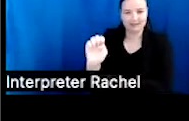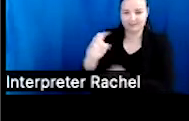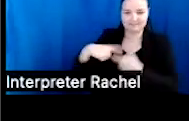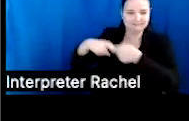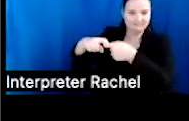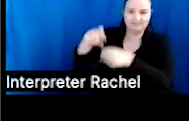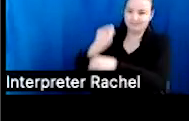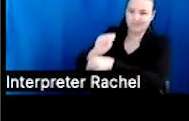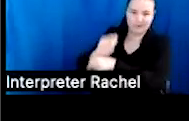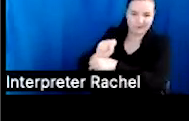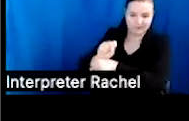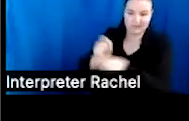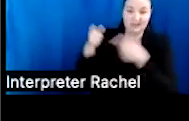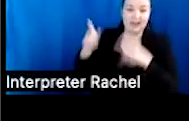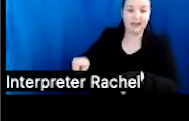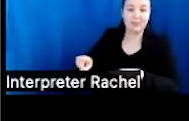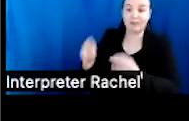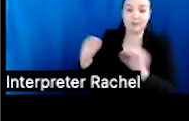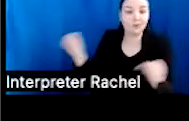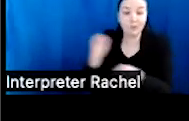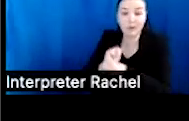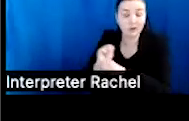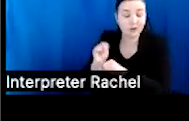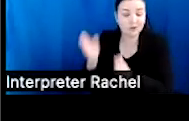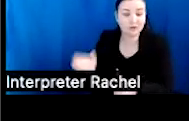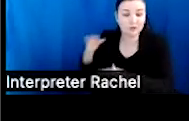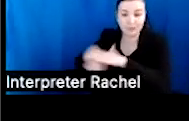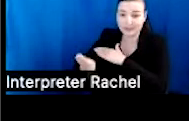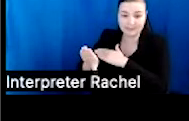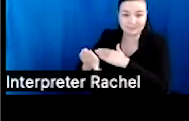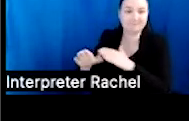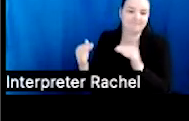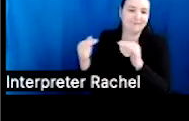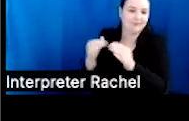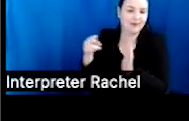pressure to win a fair contract. There hasn't, to my knowledge been a major museum strike in the